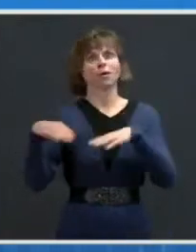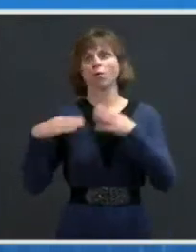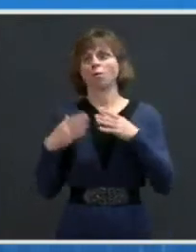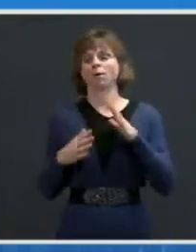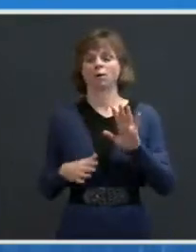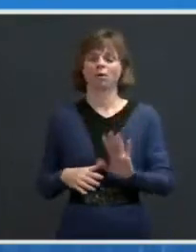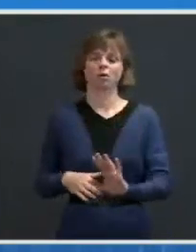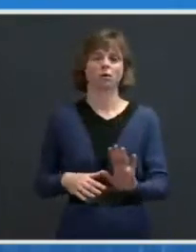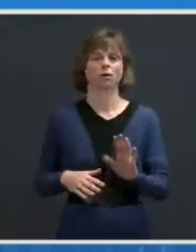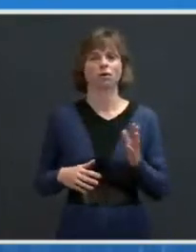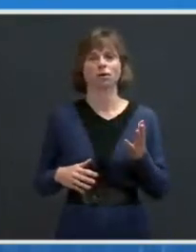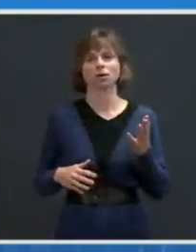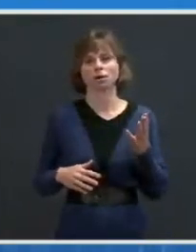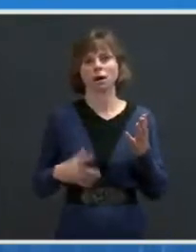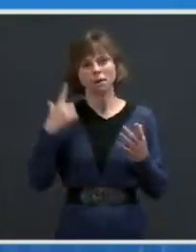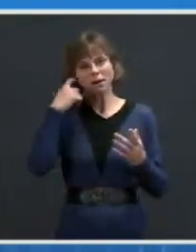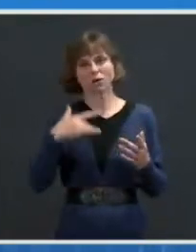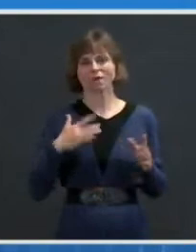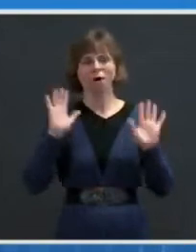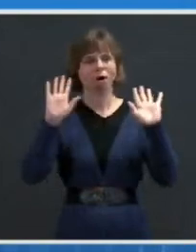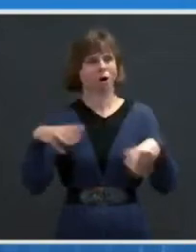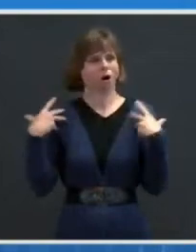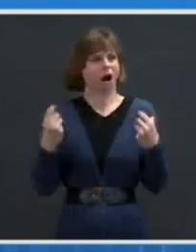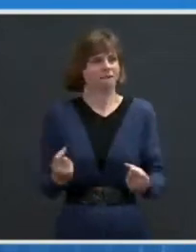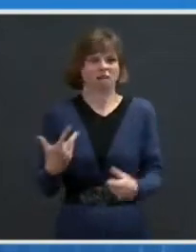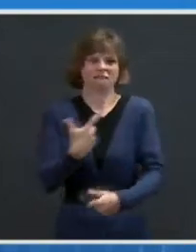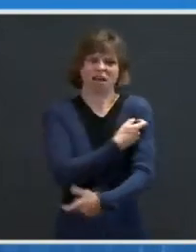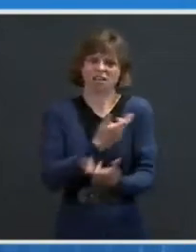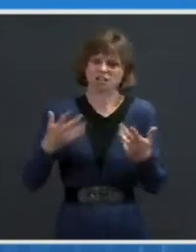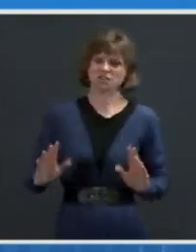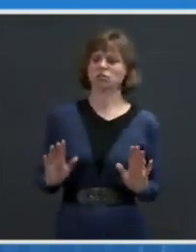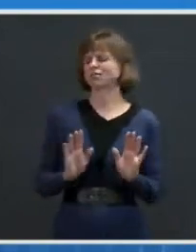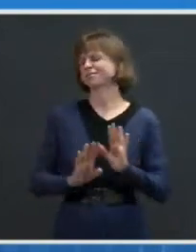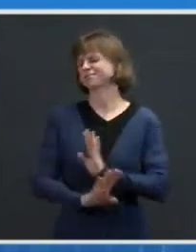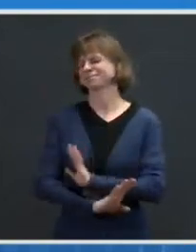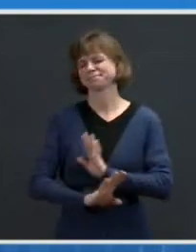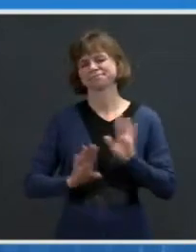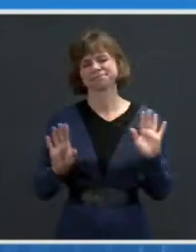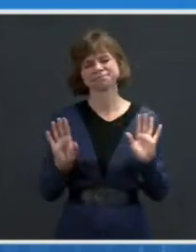NOT TO OPEN UP TRAVEL, OPEN UP